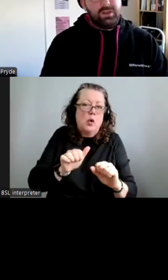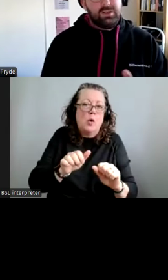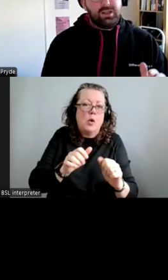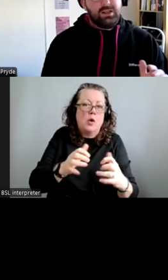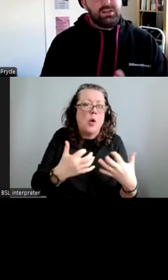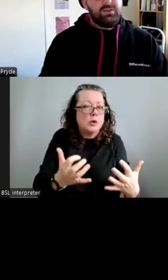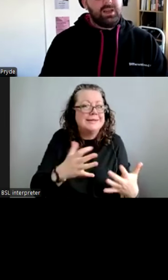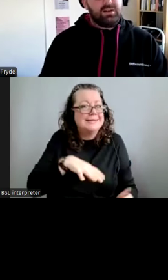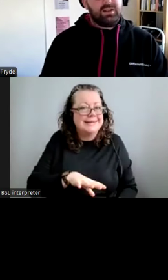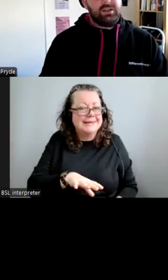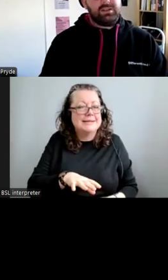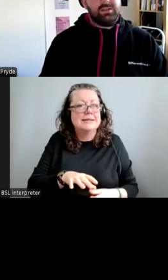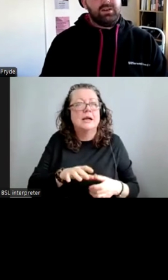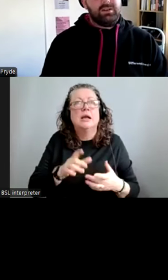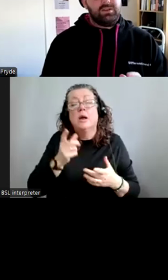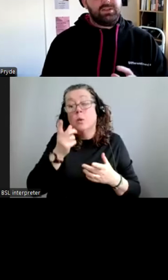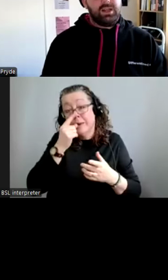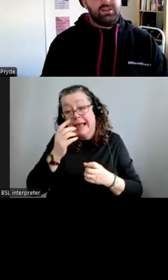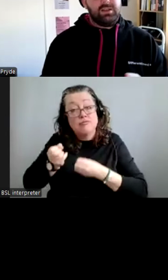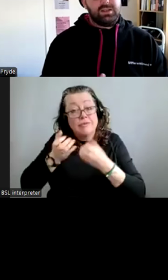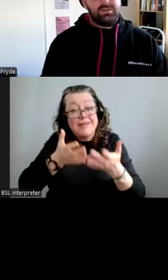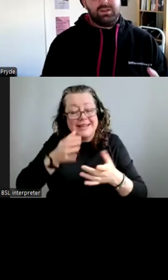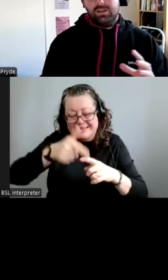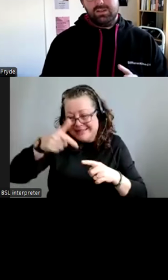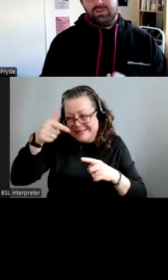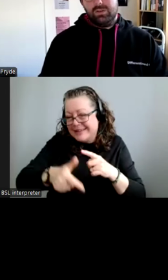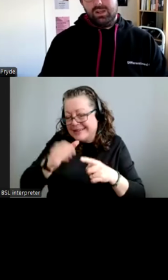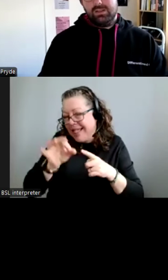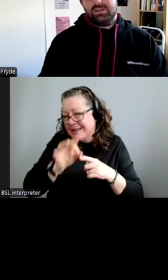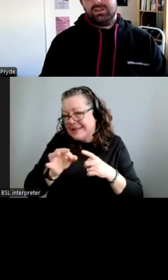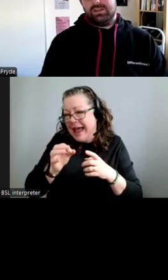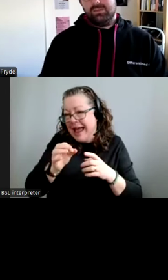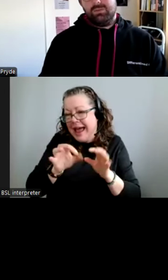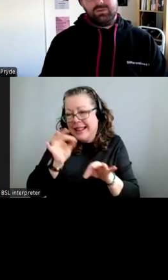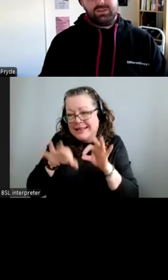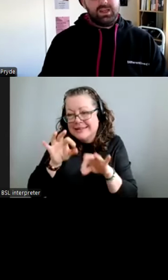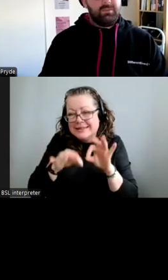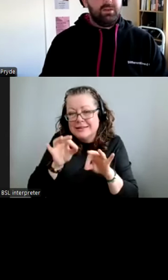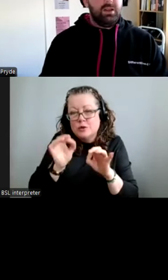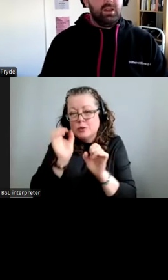We provide you detailed analytics to learn and understand the accessibility needs of your audience and see them in real-time.